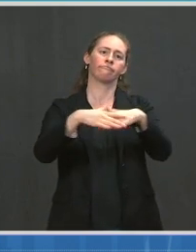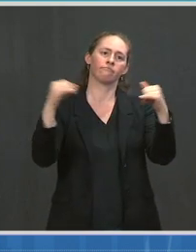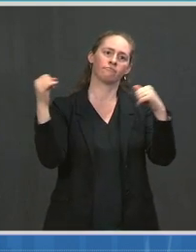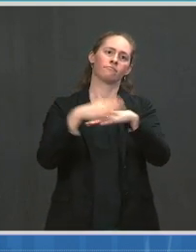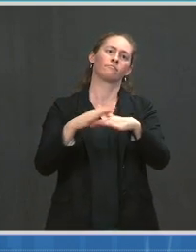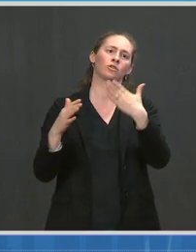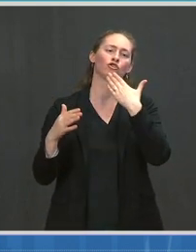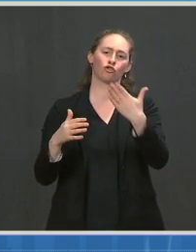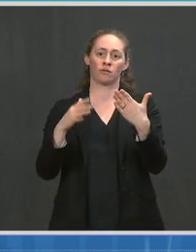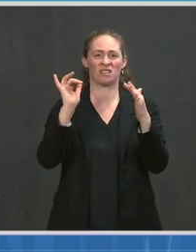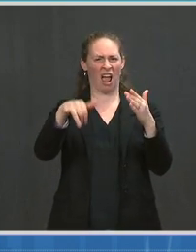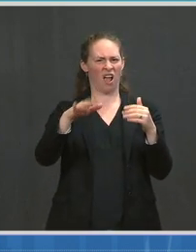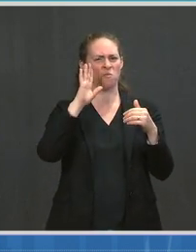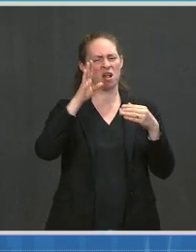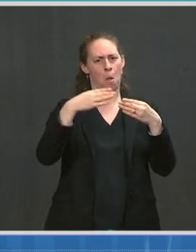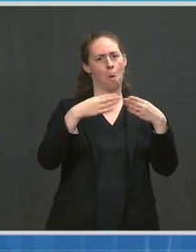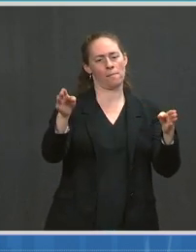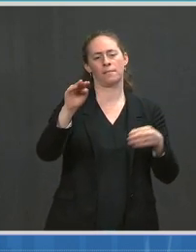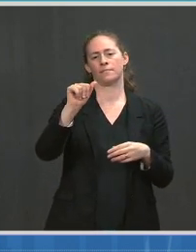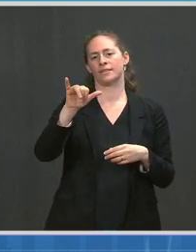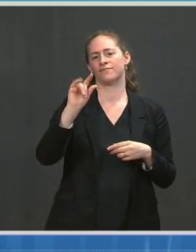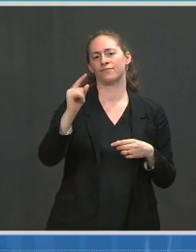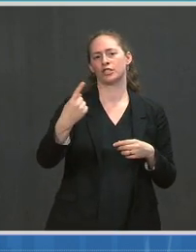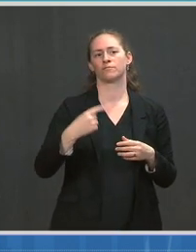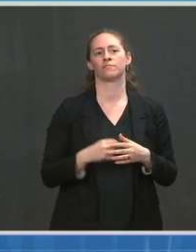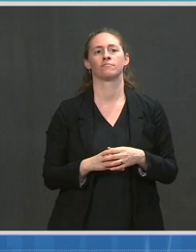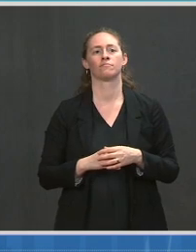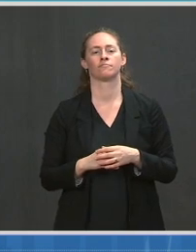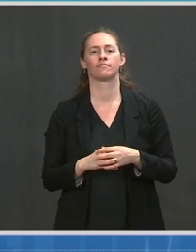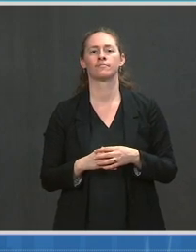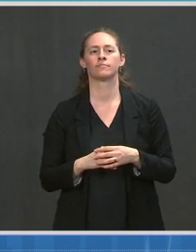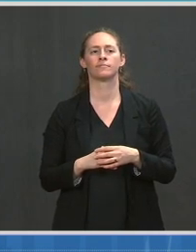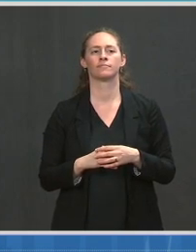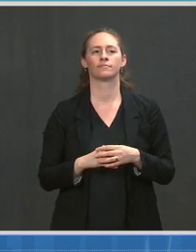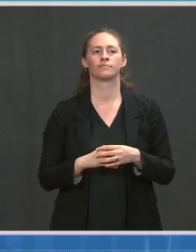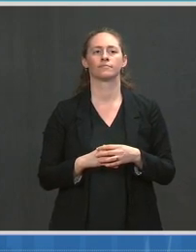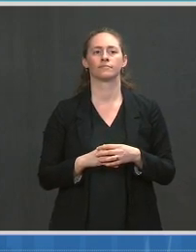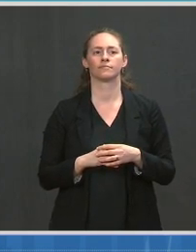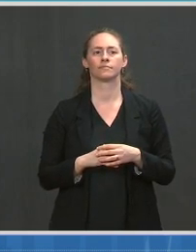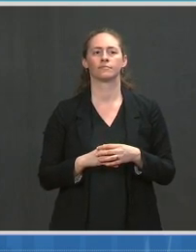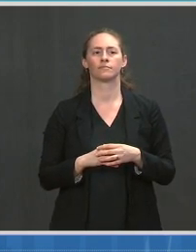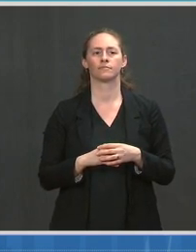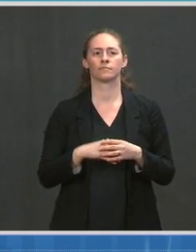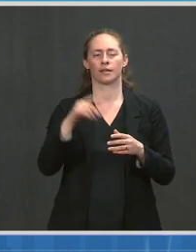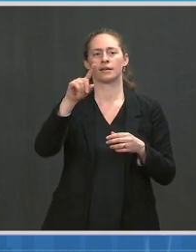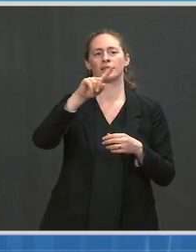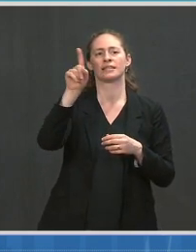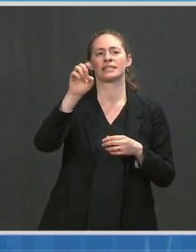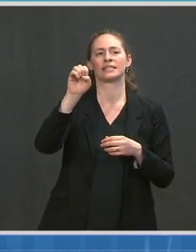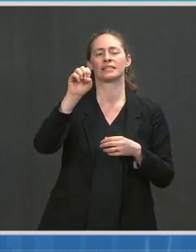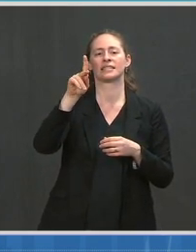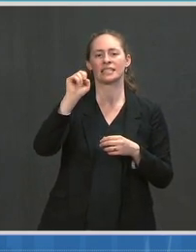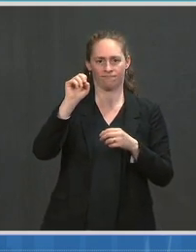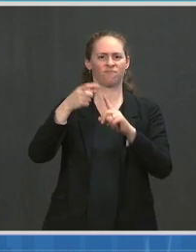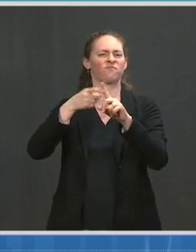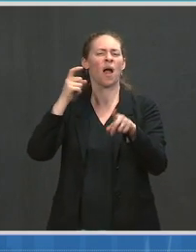Next question. Moderator: Next we'll go to Zeke Miller at the Associated Press. The Press: Thanks for doing the call.